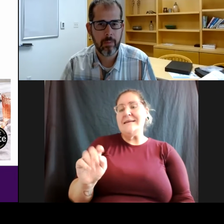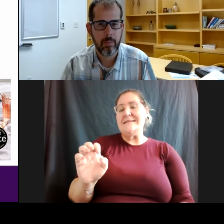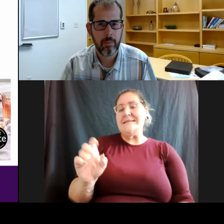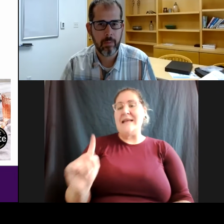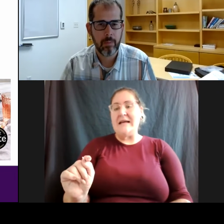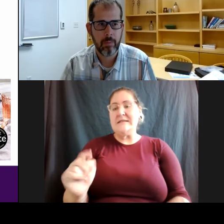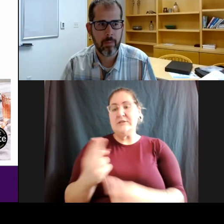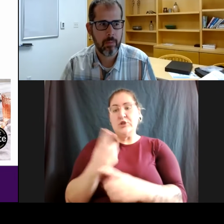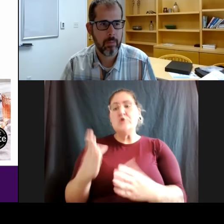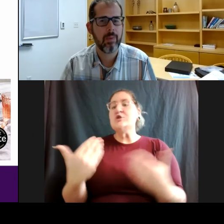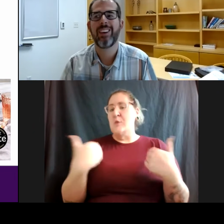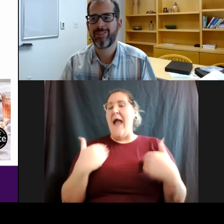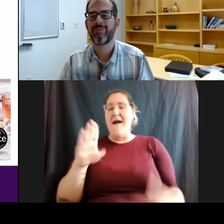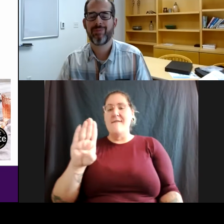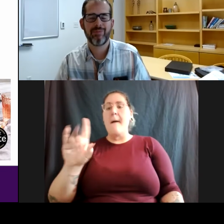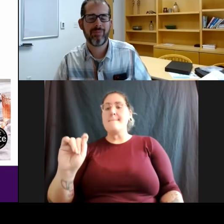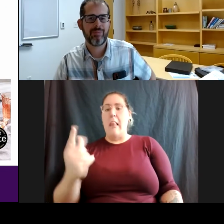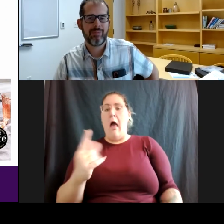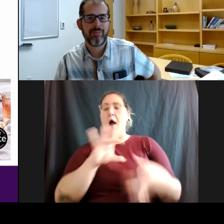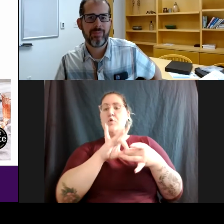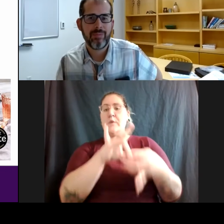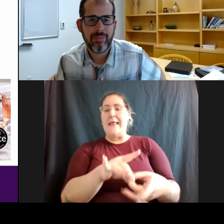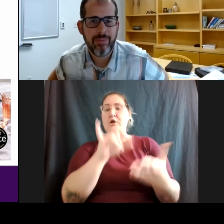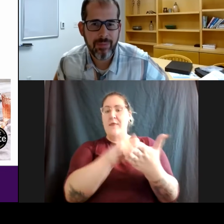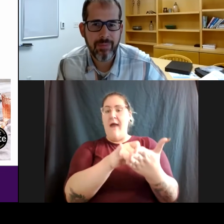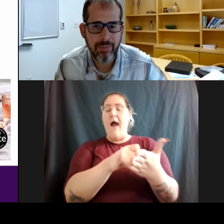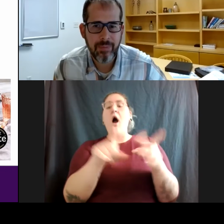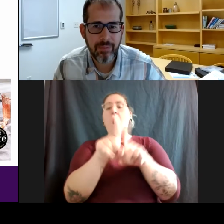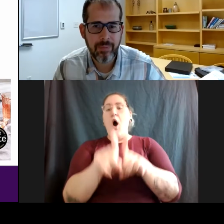of assistive technologies, there is browsing with screen magnification which talks a little